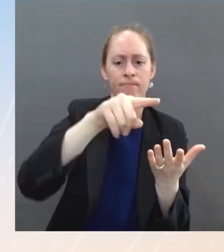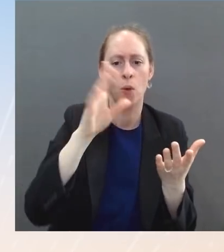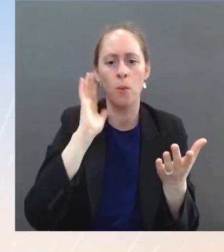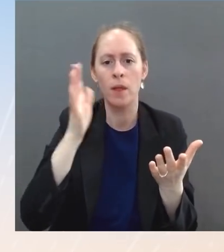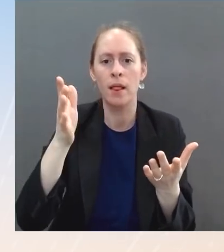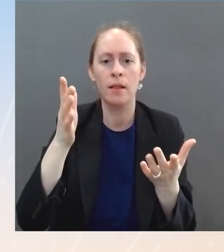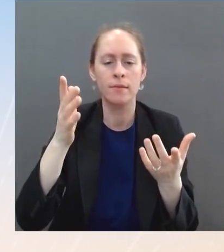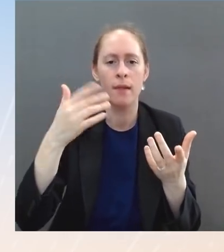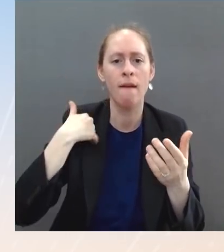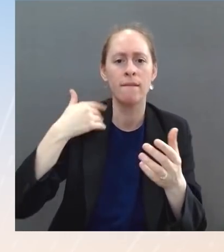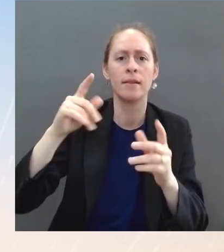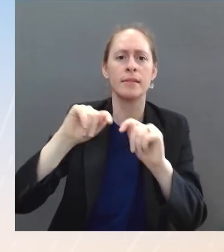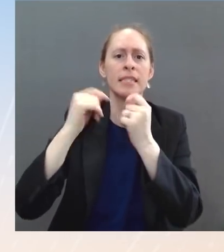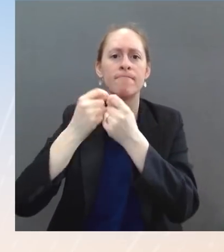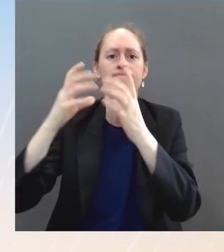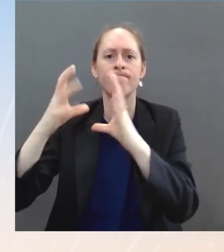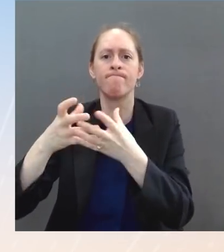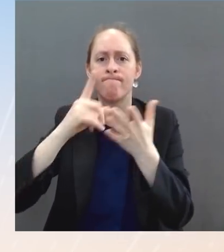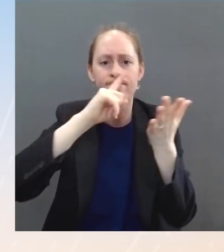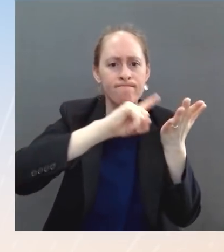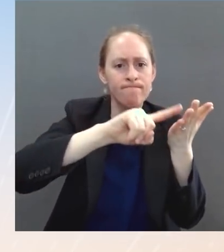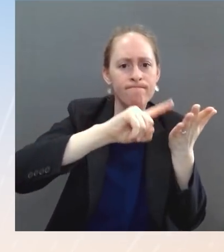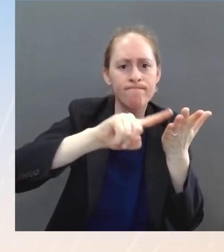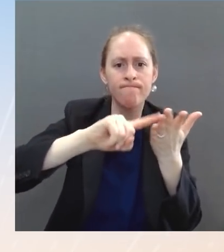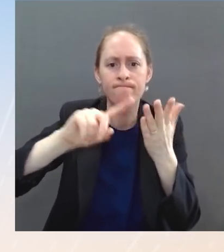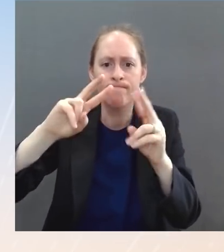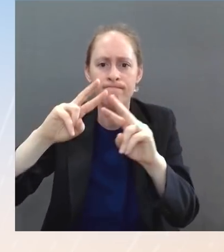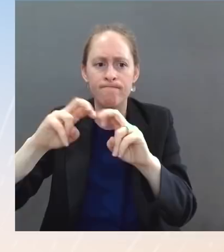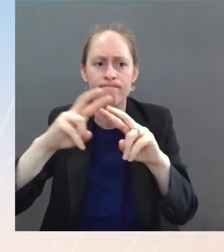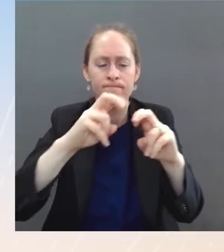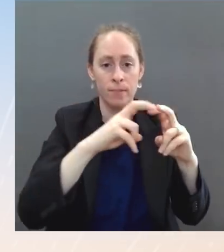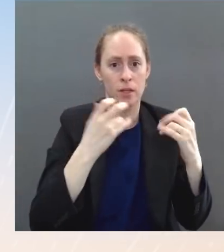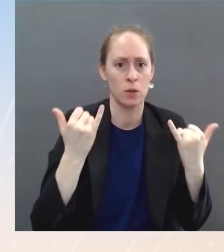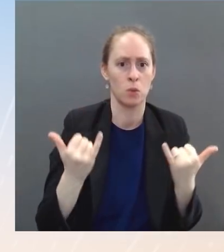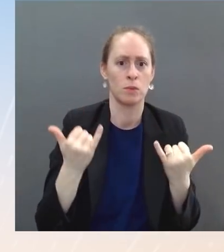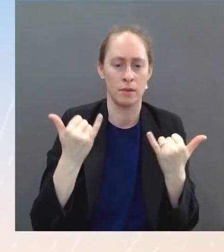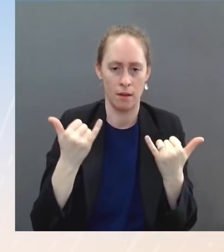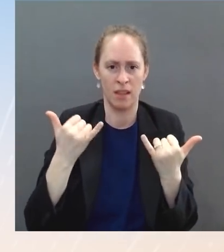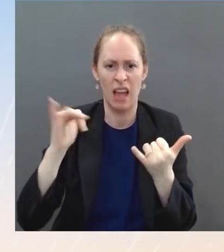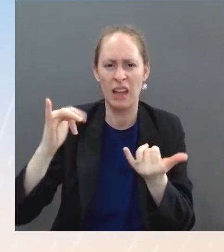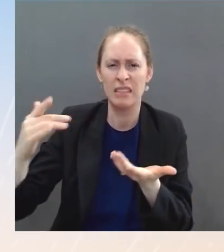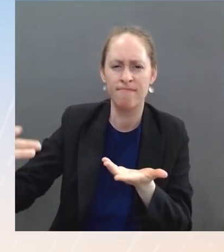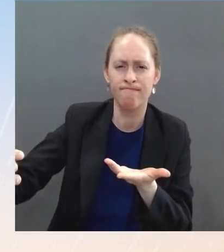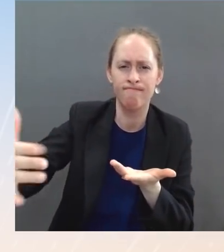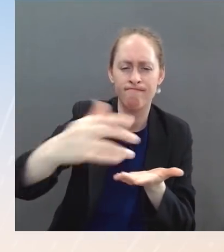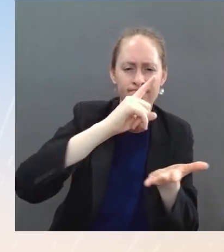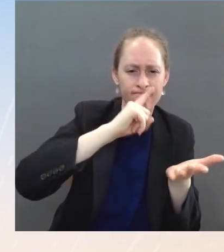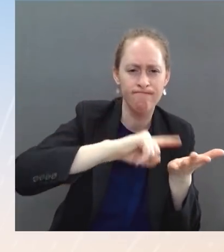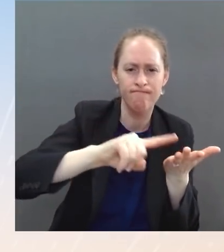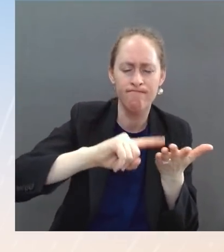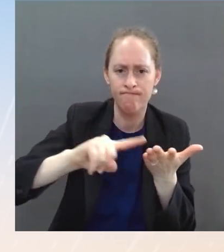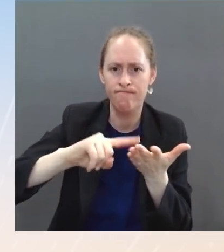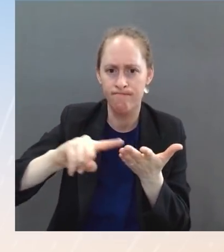Certainly, through intel gathering, we likely do have access to different types of information. We have declassified a range of information